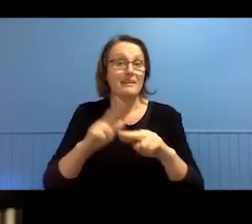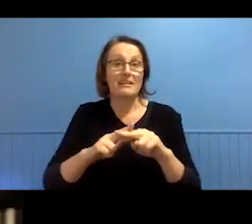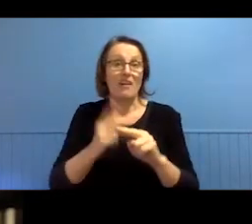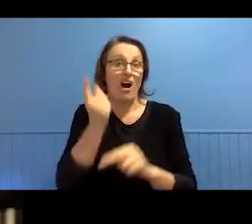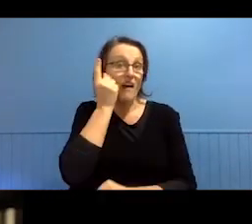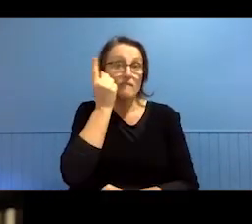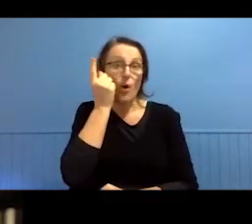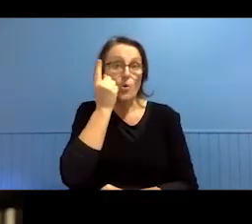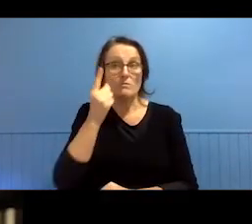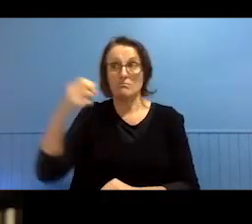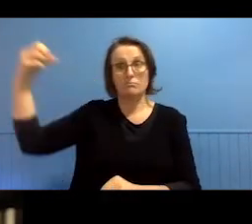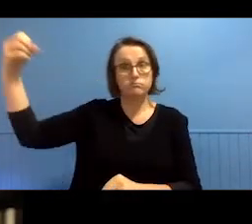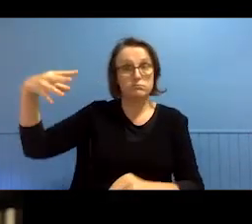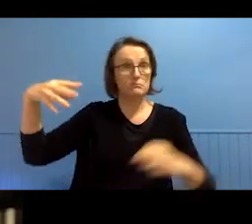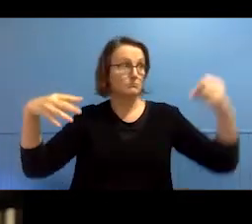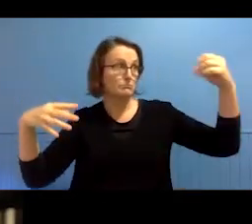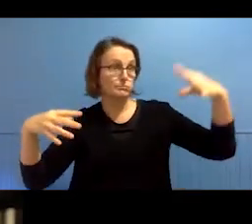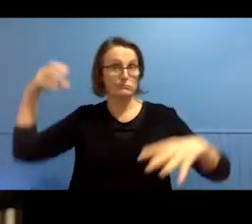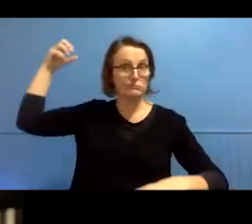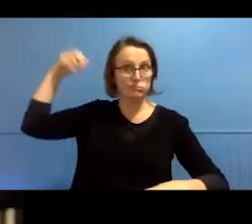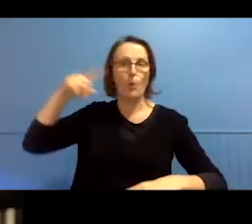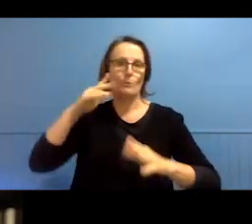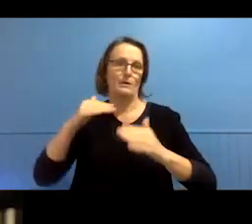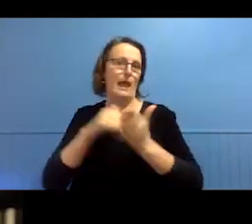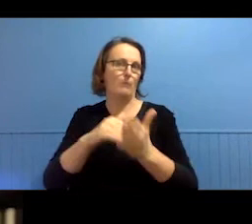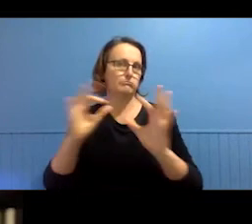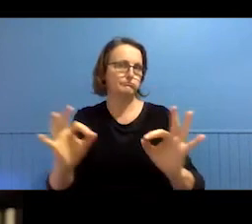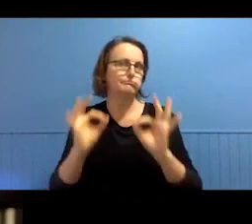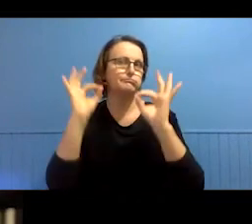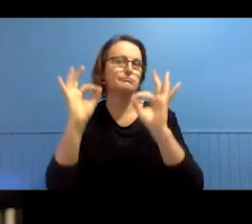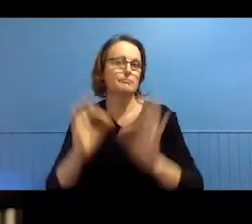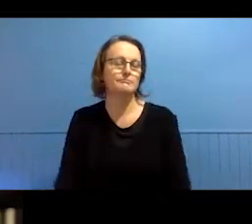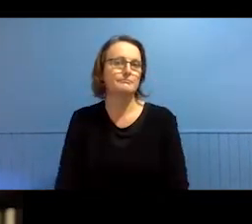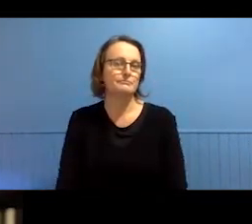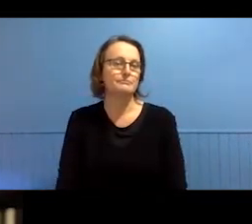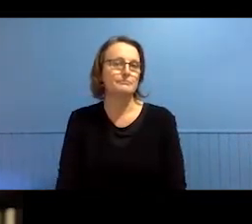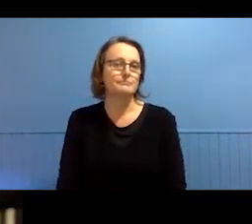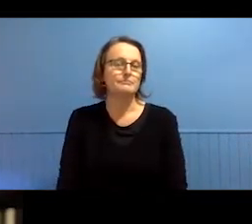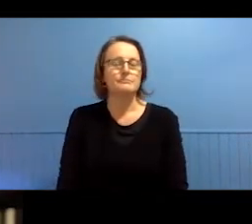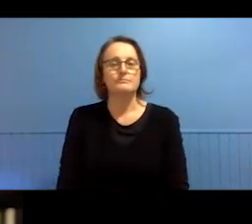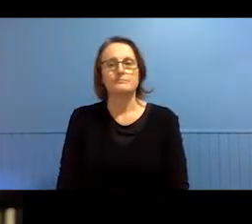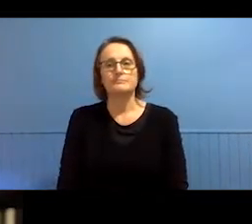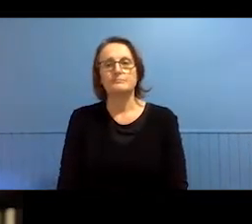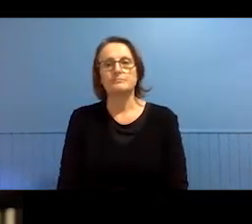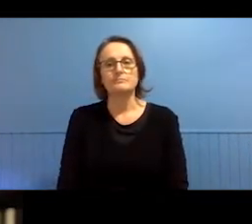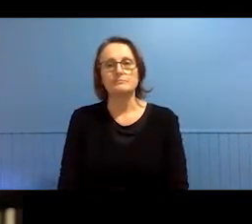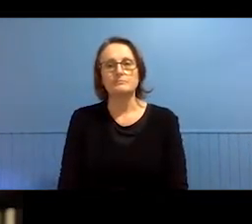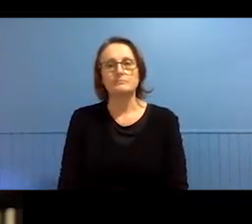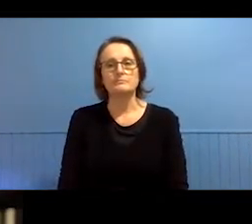framing things you can do will really lift the quality of your stream a lot. The other thing to note as well is that the closer you